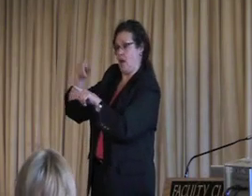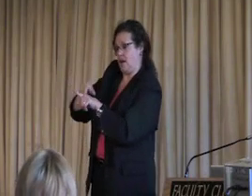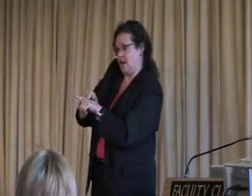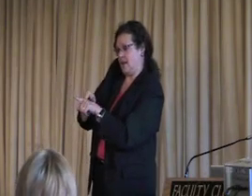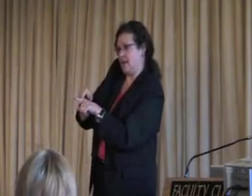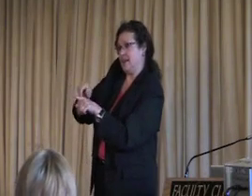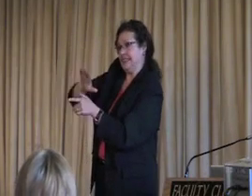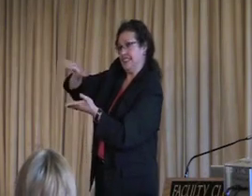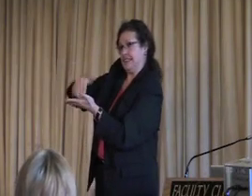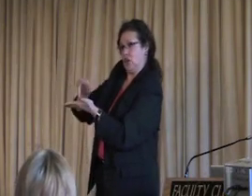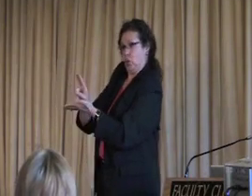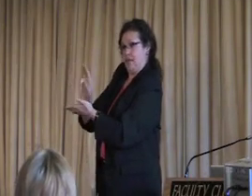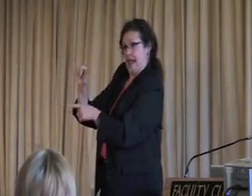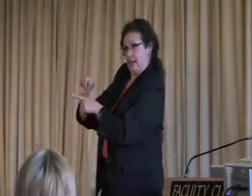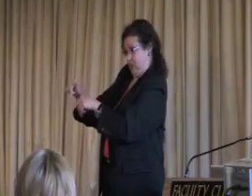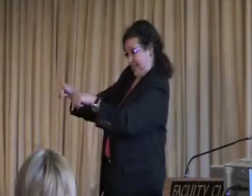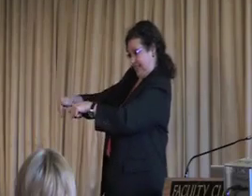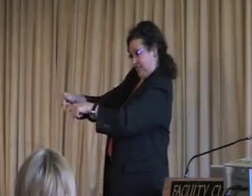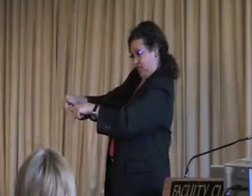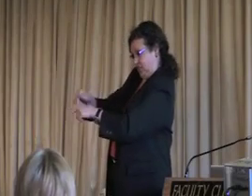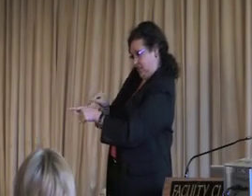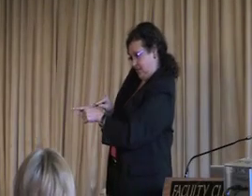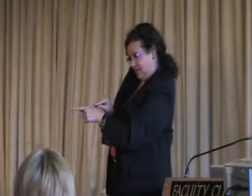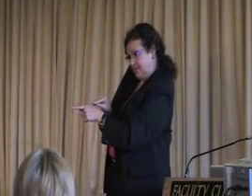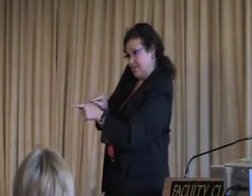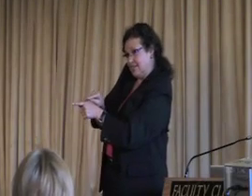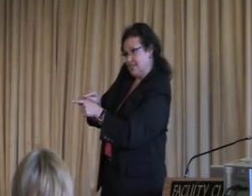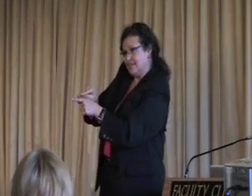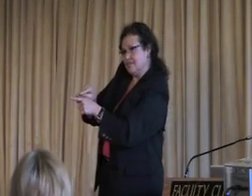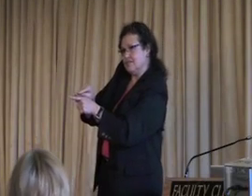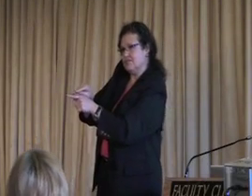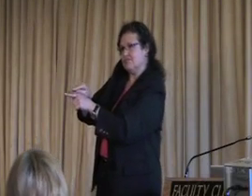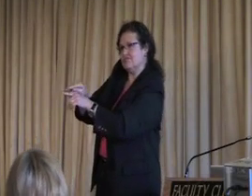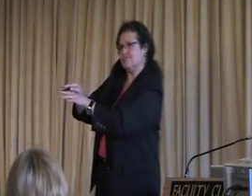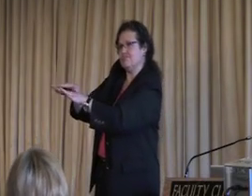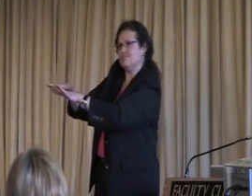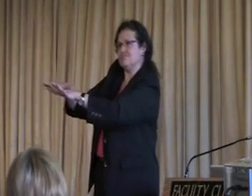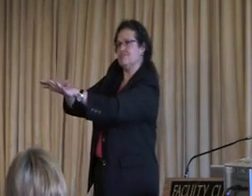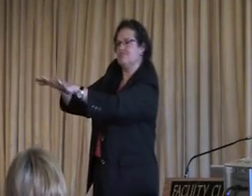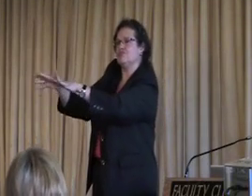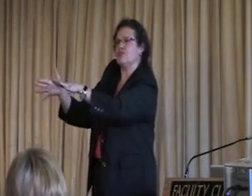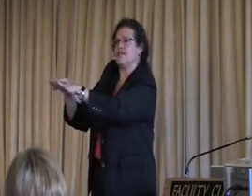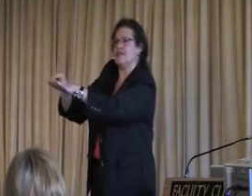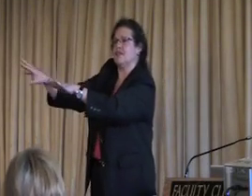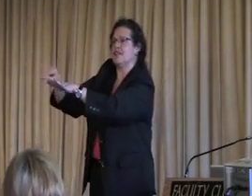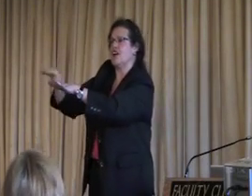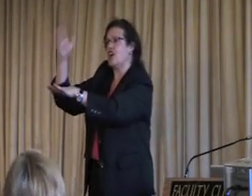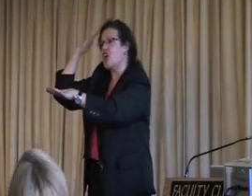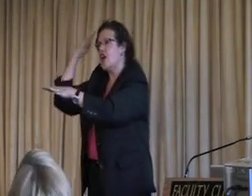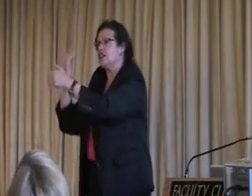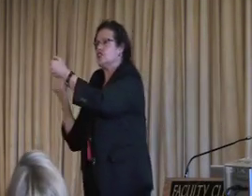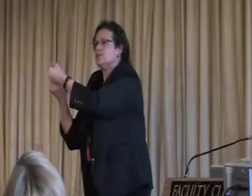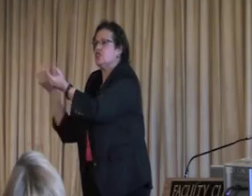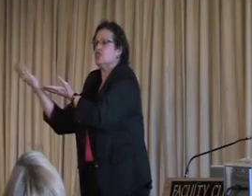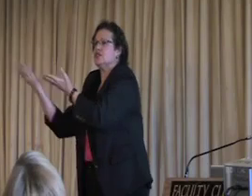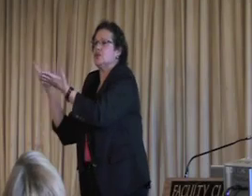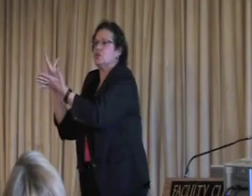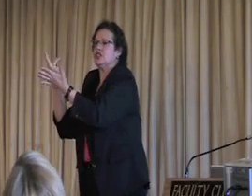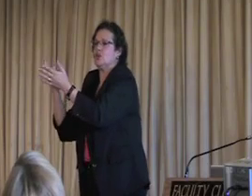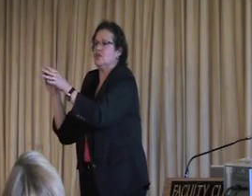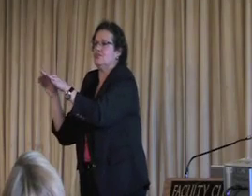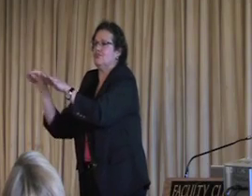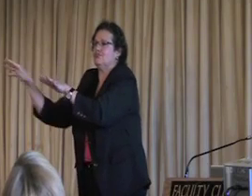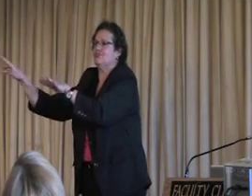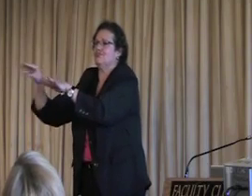of a delta, imagine a river, and U of A is the river, and they are the one that is responsible